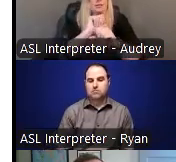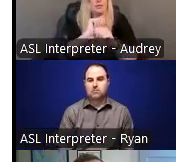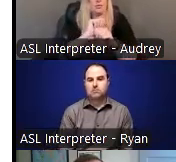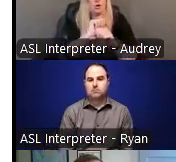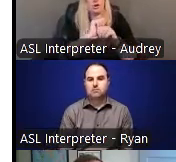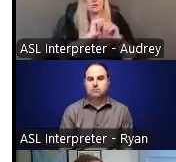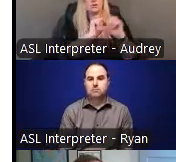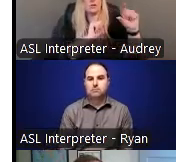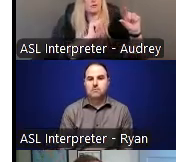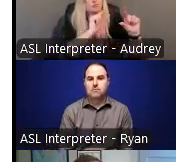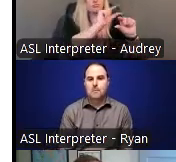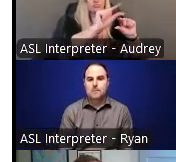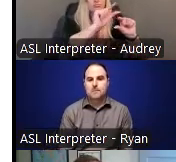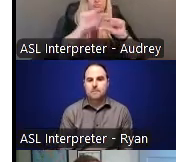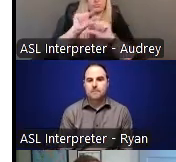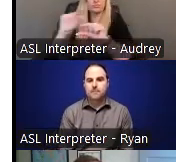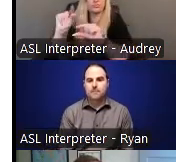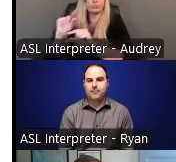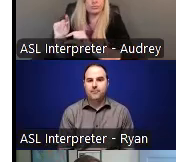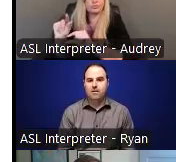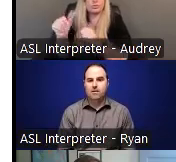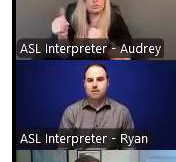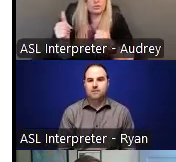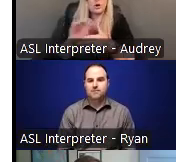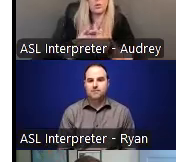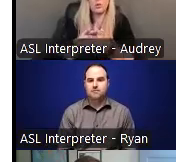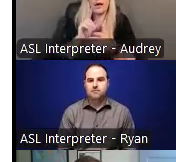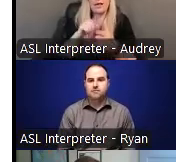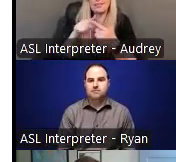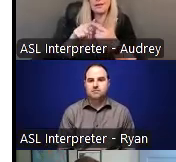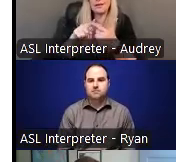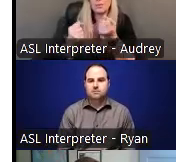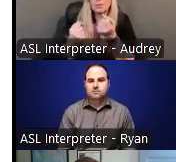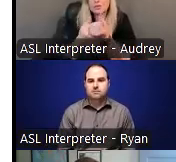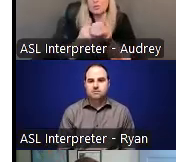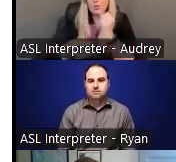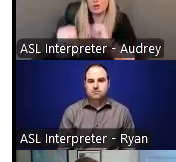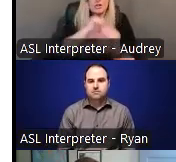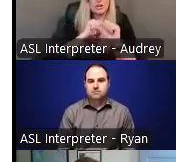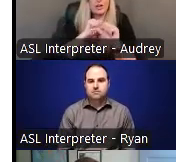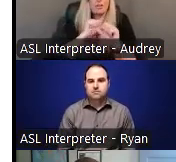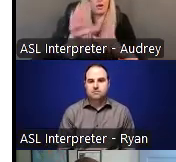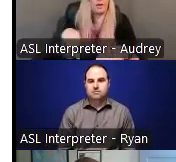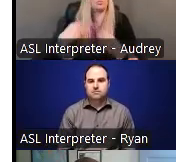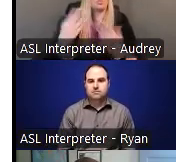we would each read one and then sort of give each other a plain language summary, and that extended